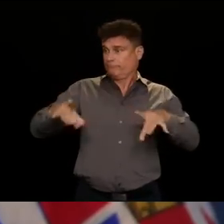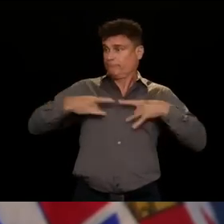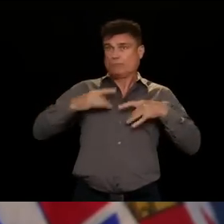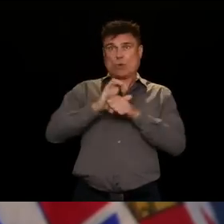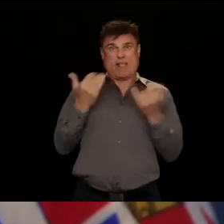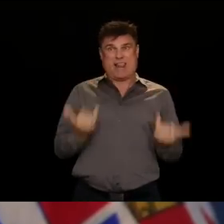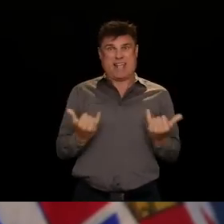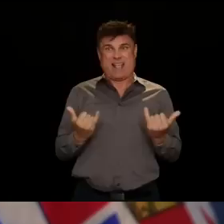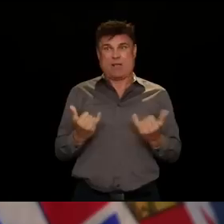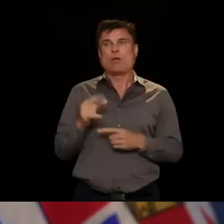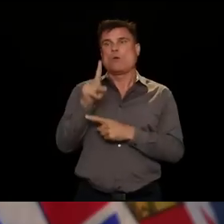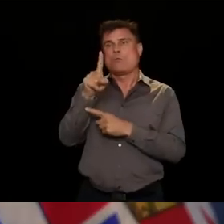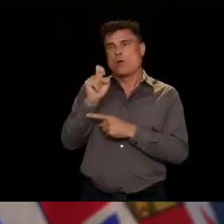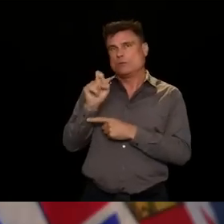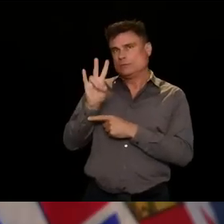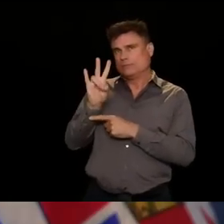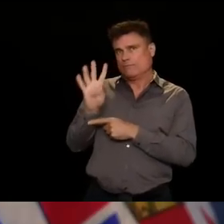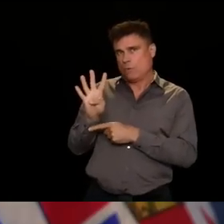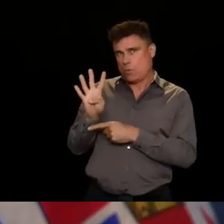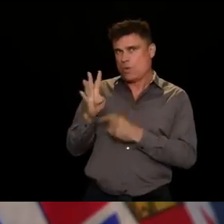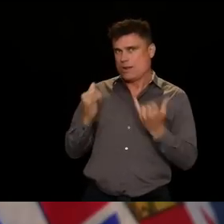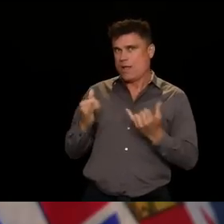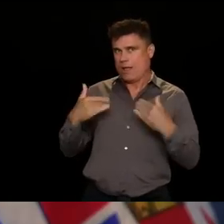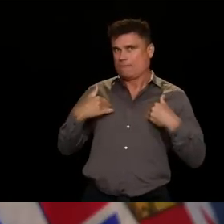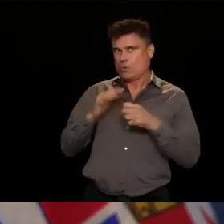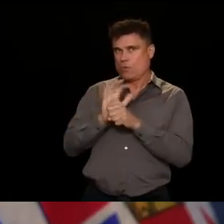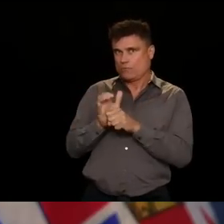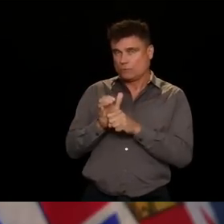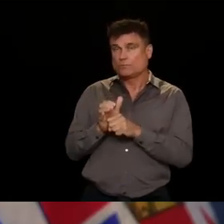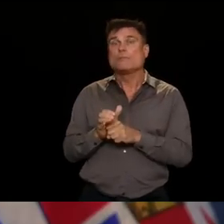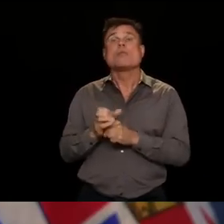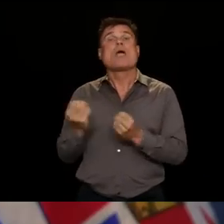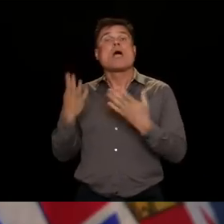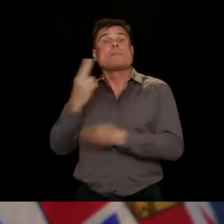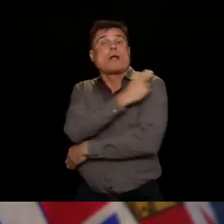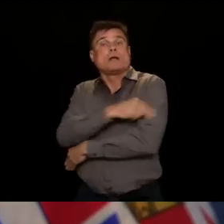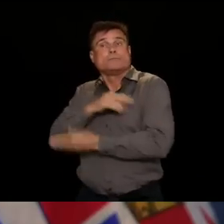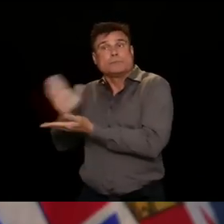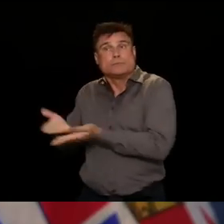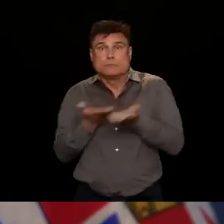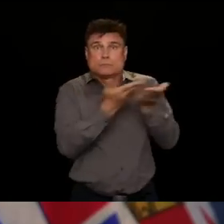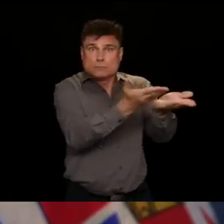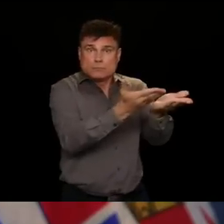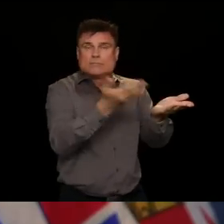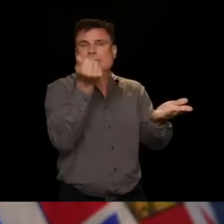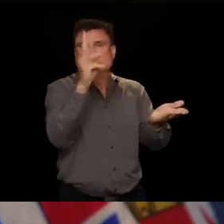of cases of whom 16 people are in hospital in BC, seven are in critical care or ICU.